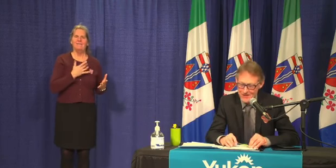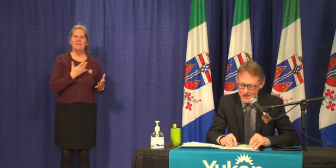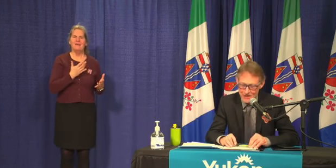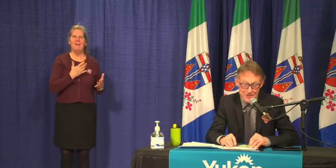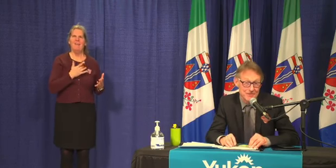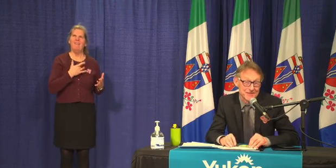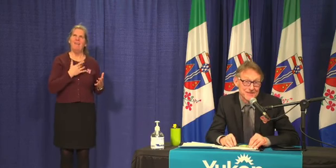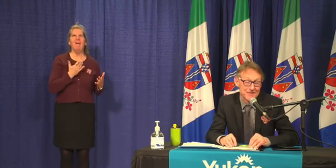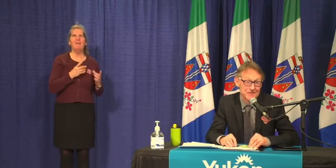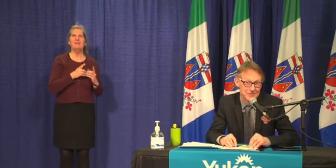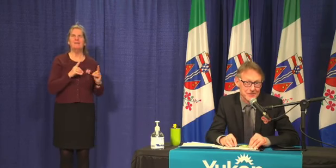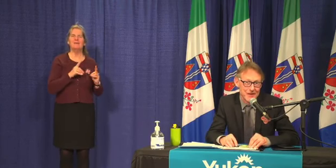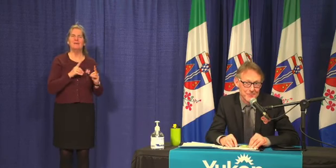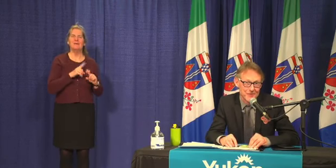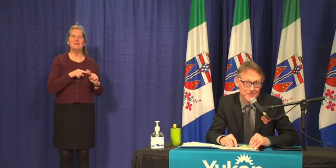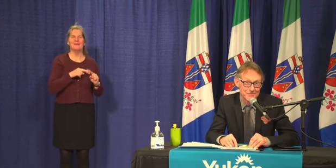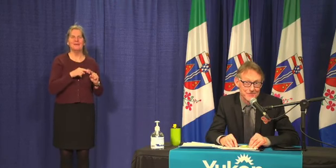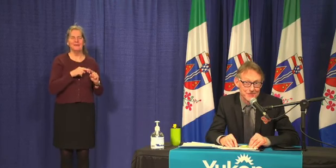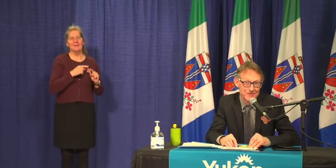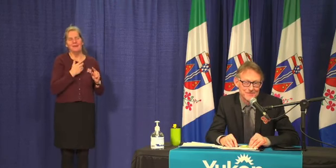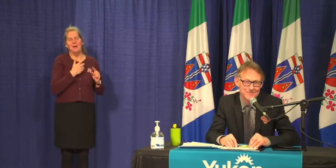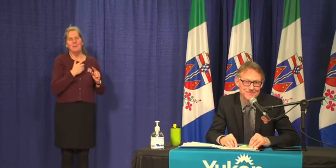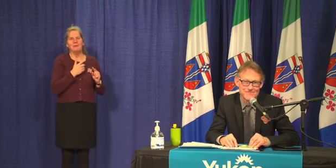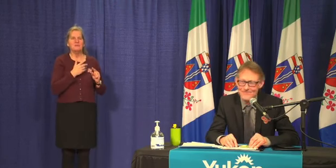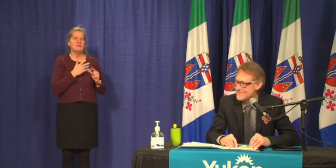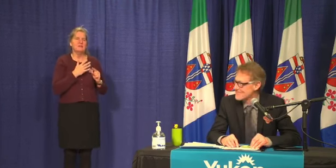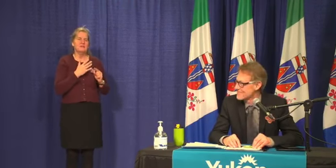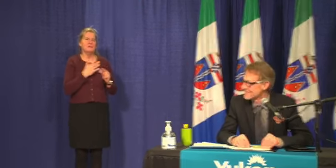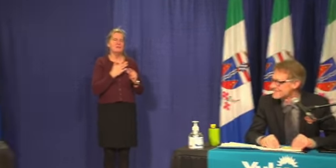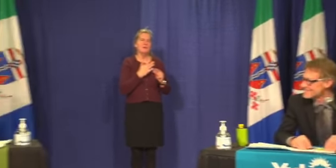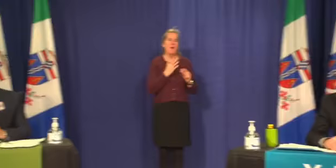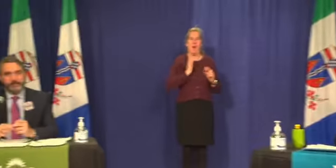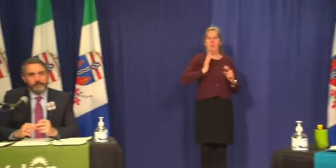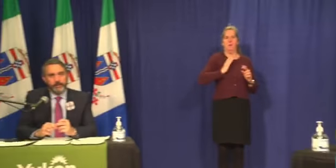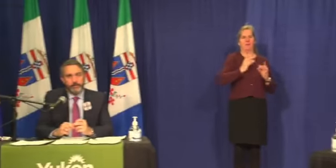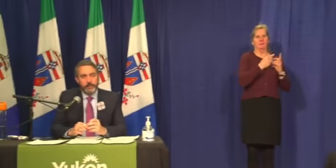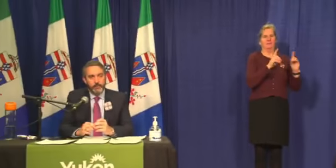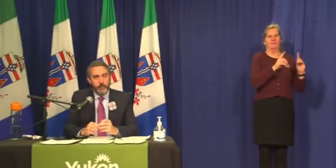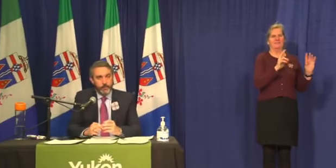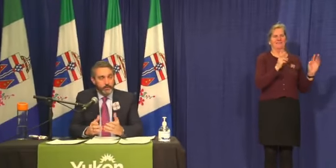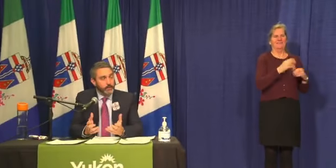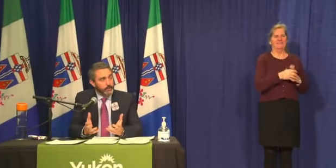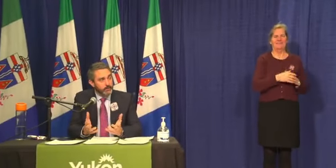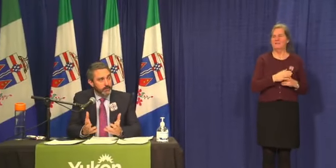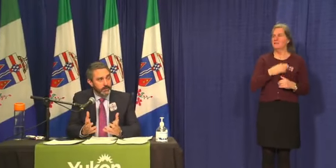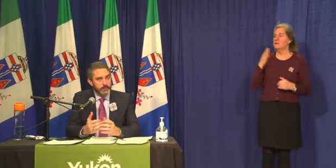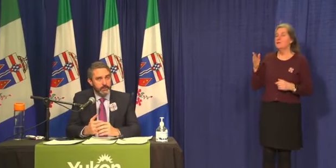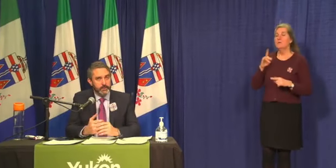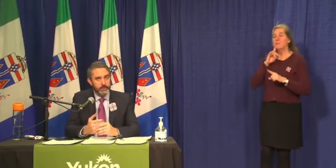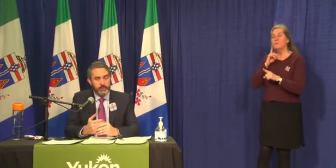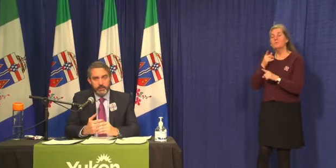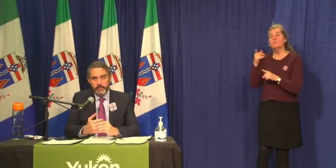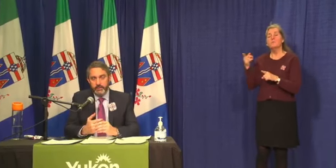BUT IT IS AN EXTREMELY AMICABLE DIVORCE. AND REALLY, WHAT WE'RE DOING JURISDICTION TO JURISDICTION US